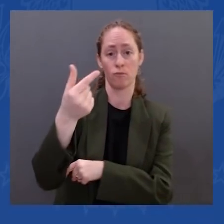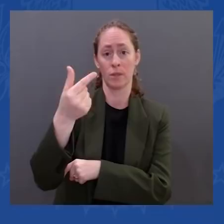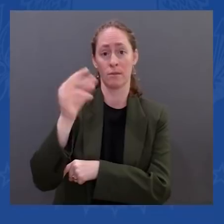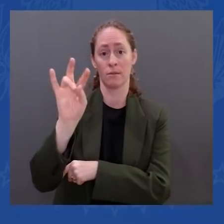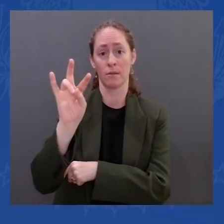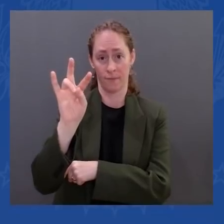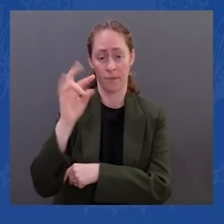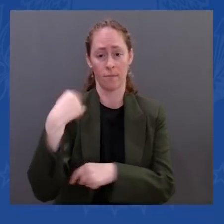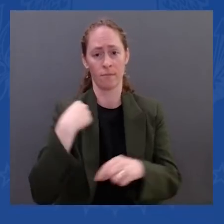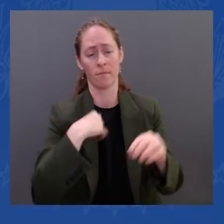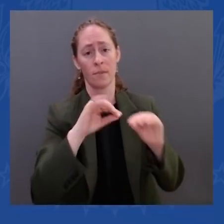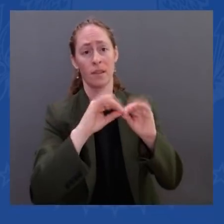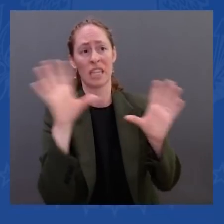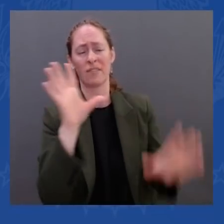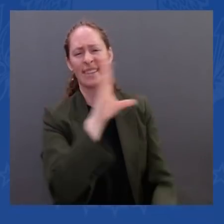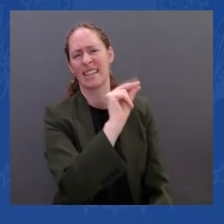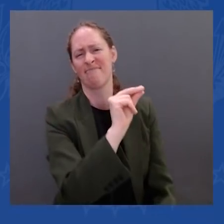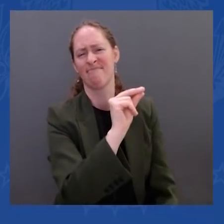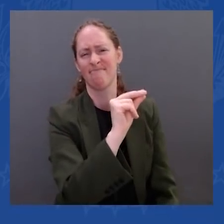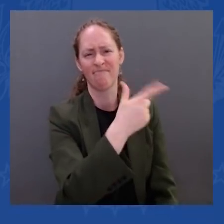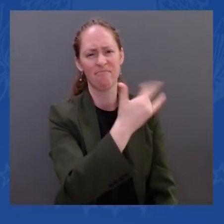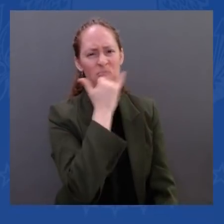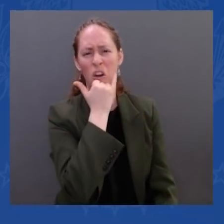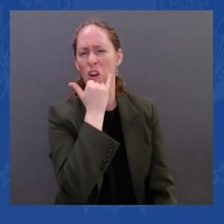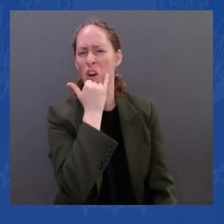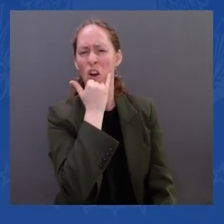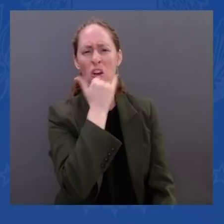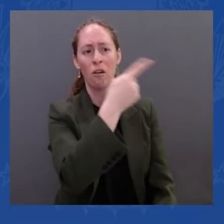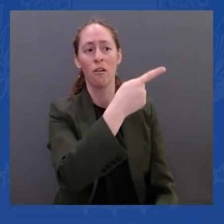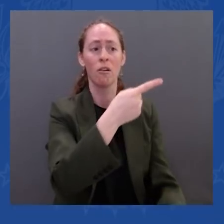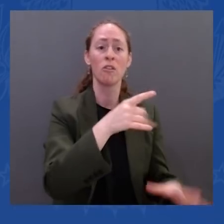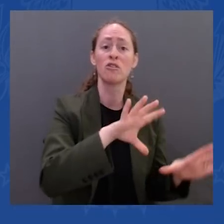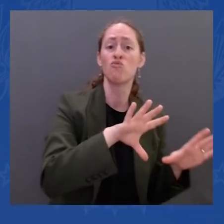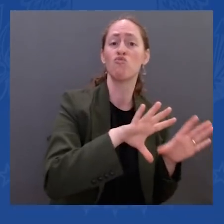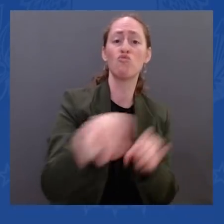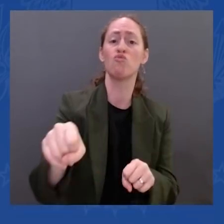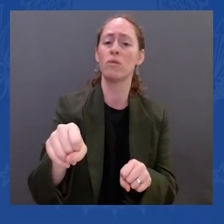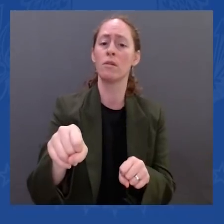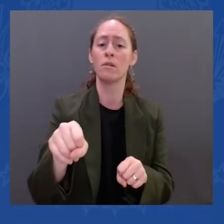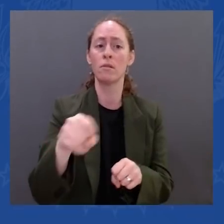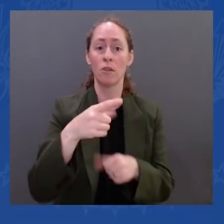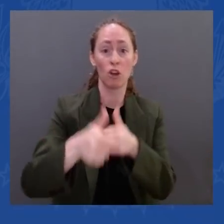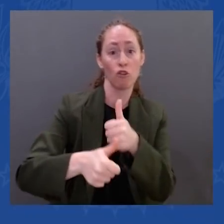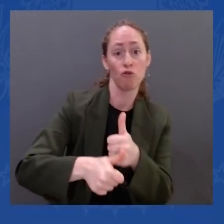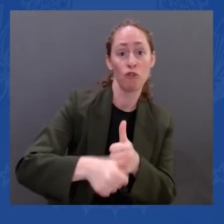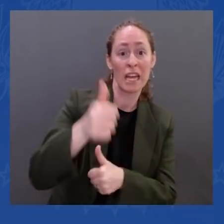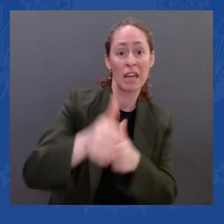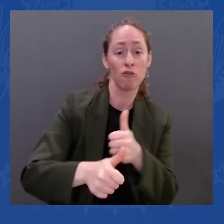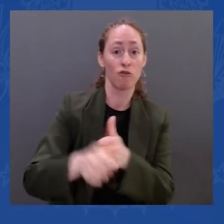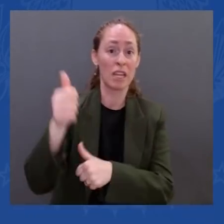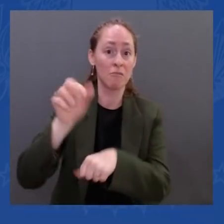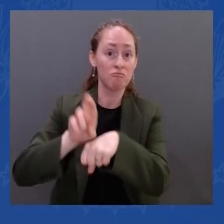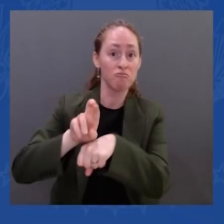and attempts to overturn the international order with a strength that will make a mark in history.